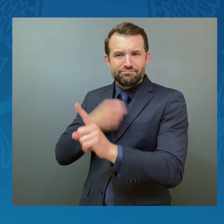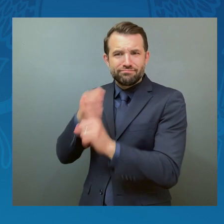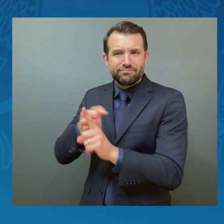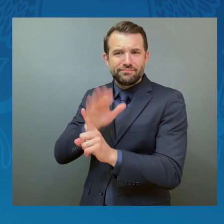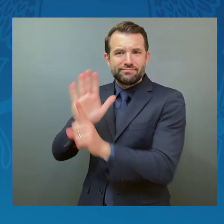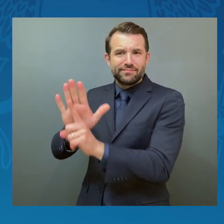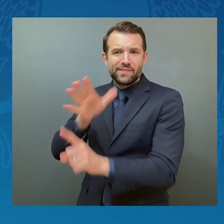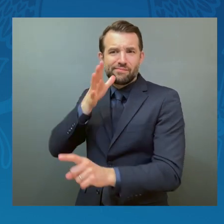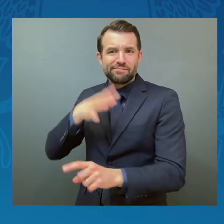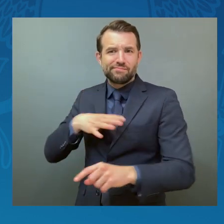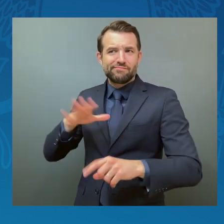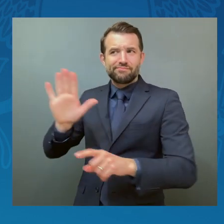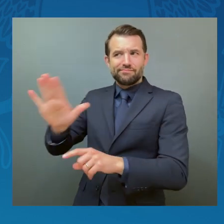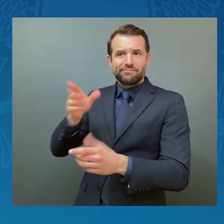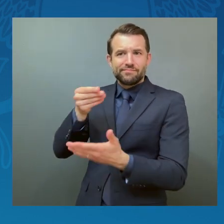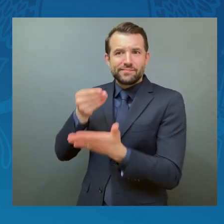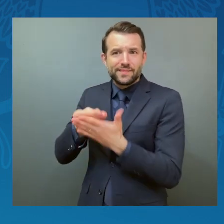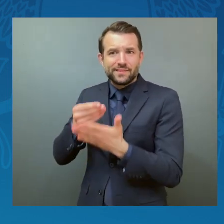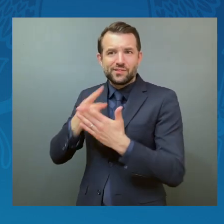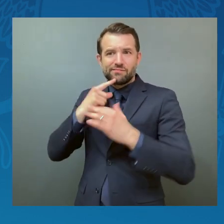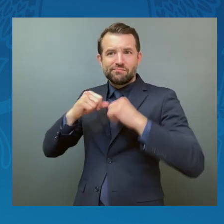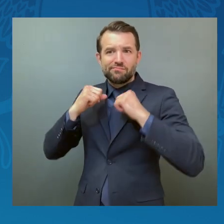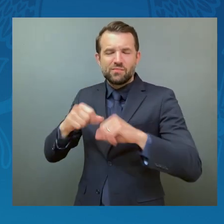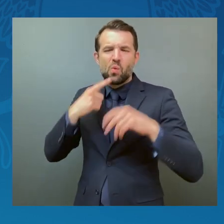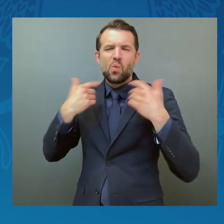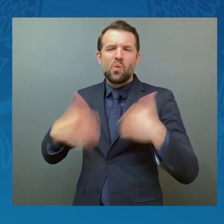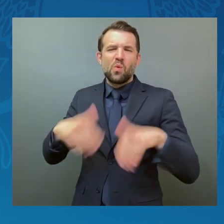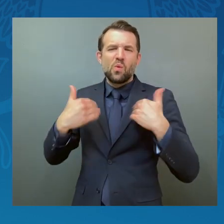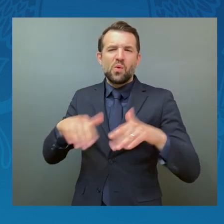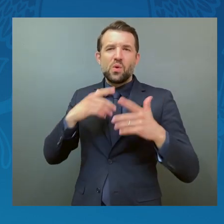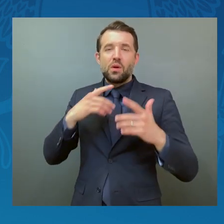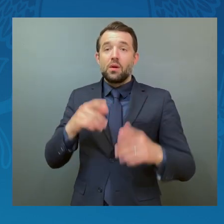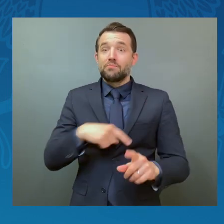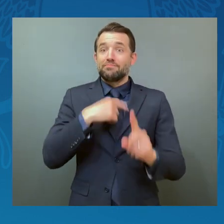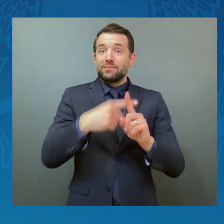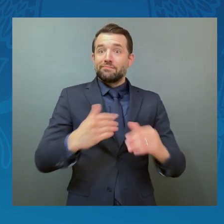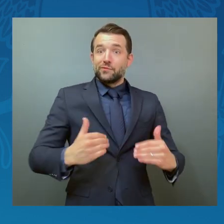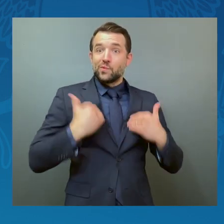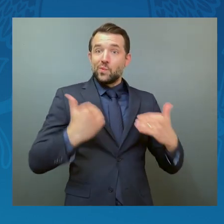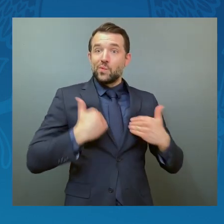Young people use less healthcare, but they're actually more likely to get medical,